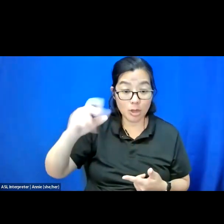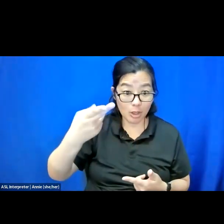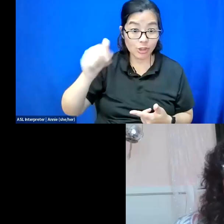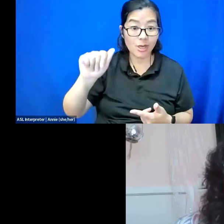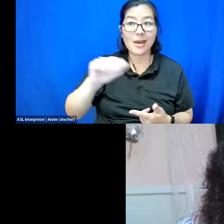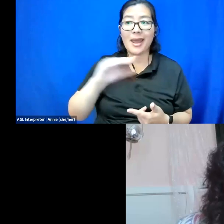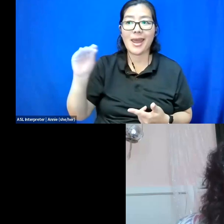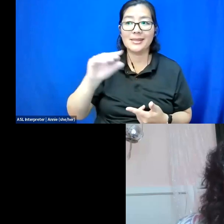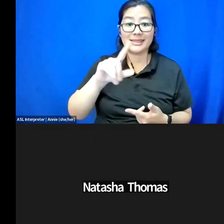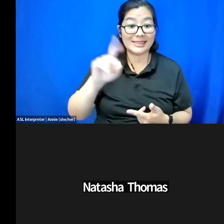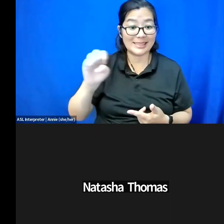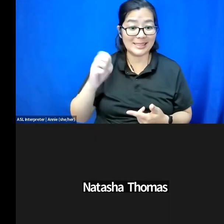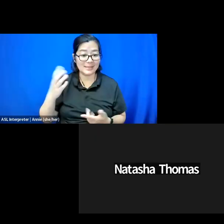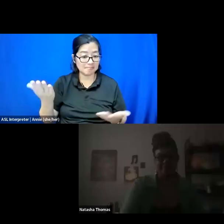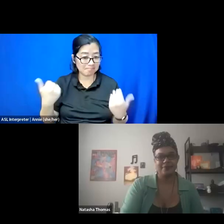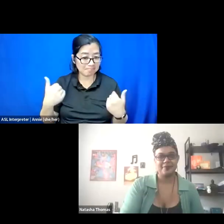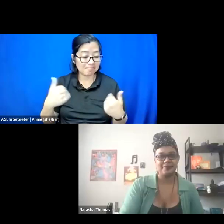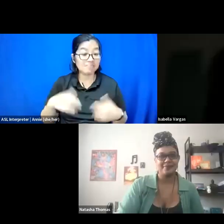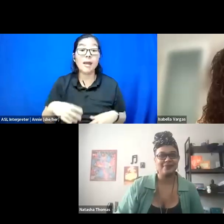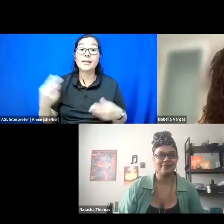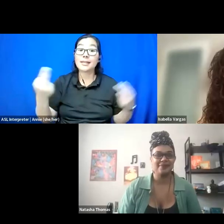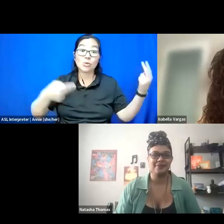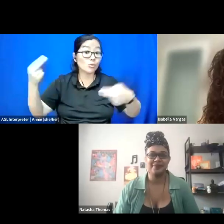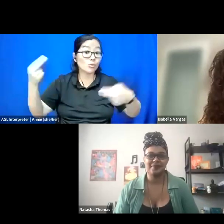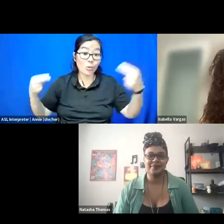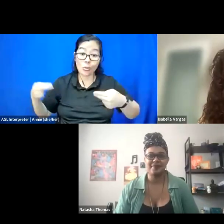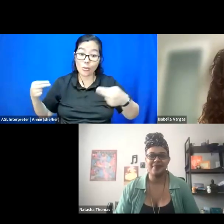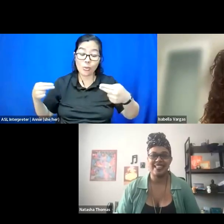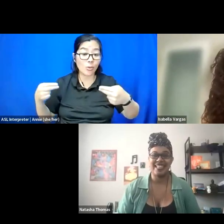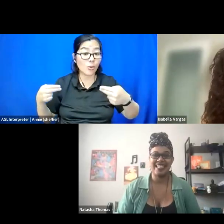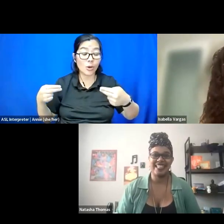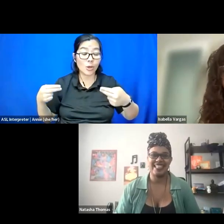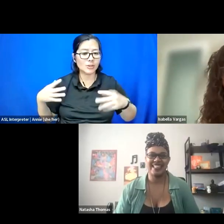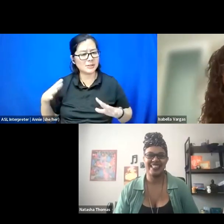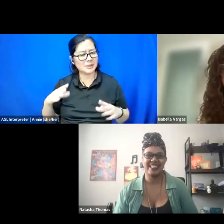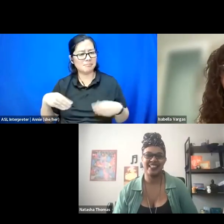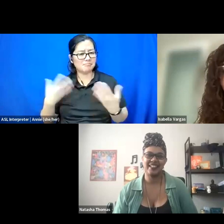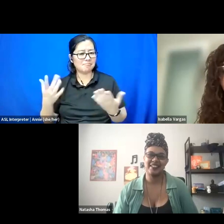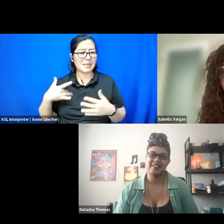As they join, just to give a sense of how this next hour is going to go,